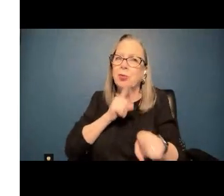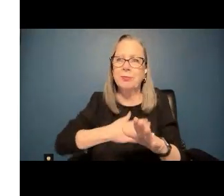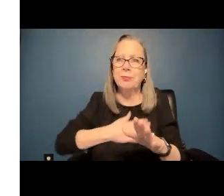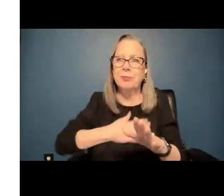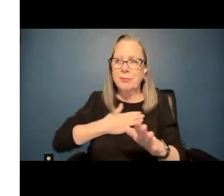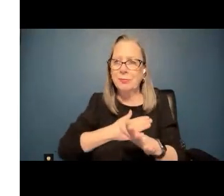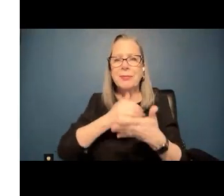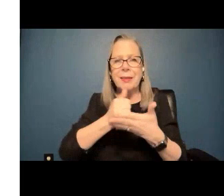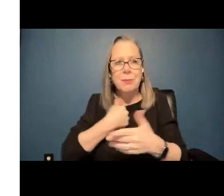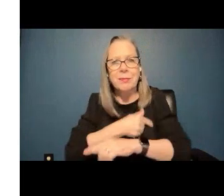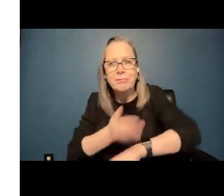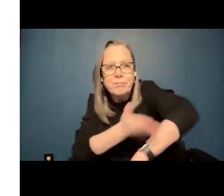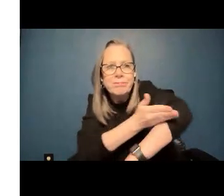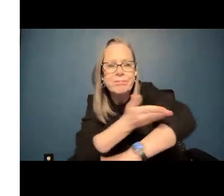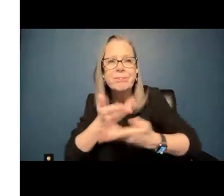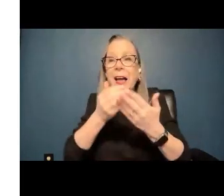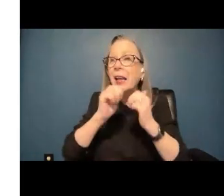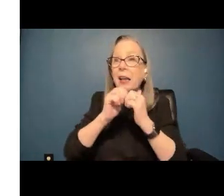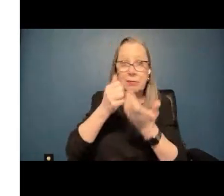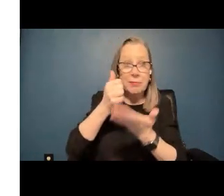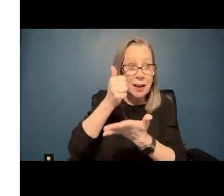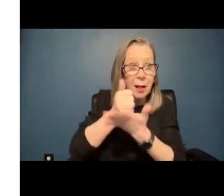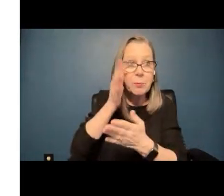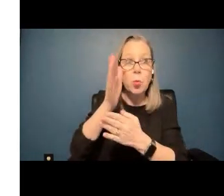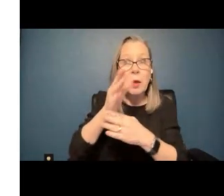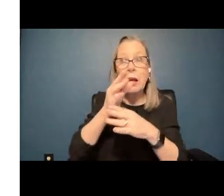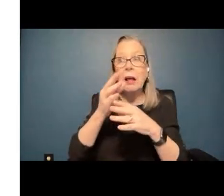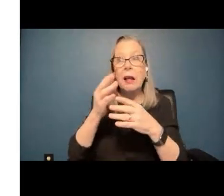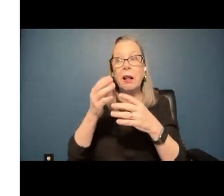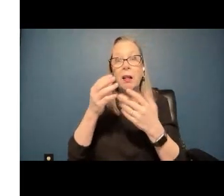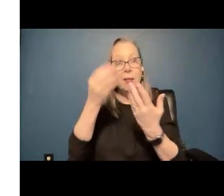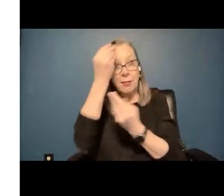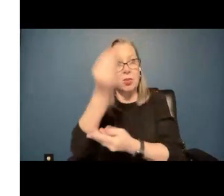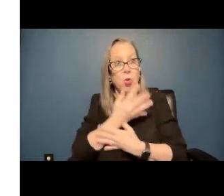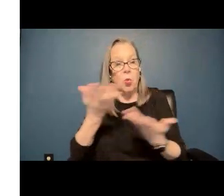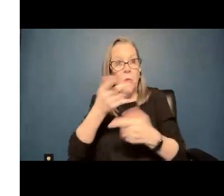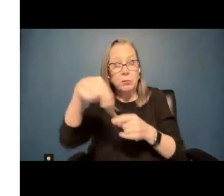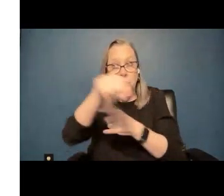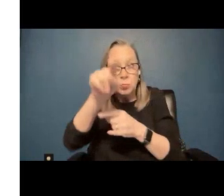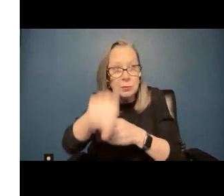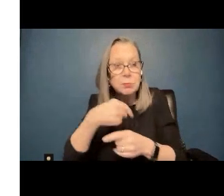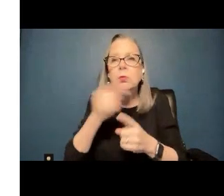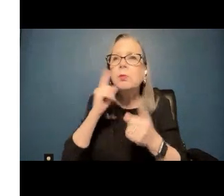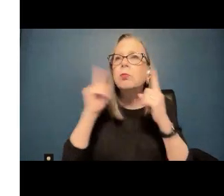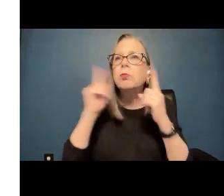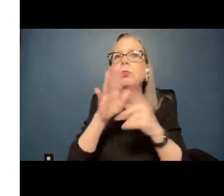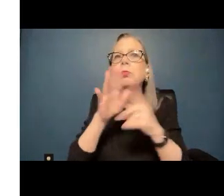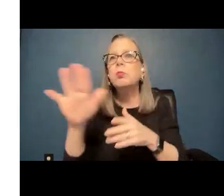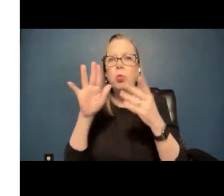shape and refine future offerings. We truly do these kinds of work because we have heard from all of you that it's valuable, and we really could not do that without